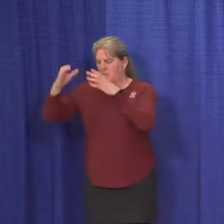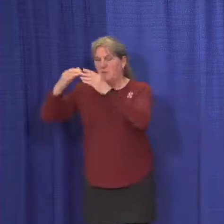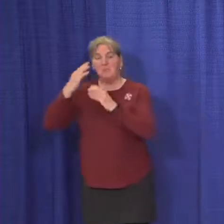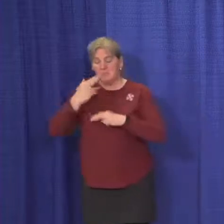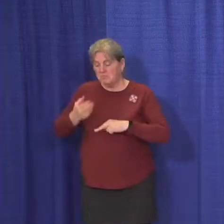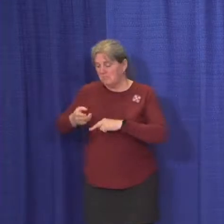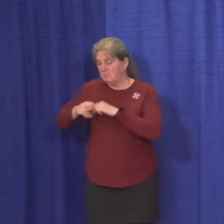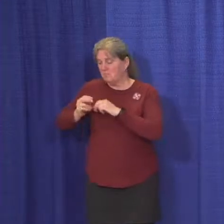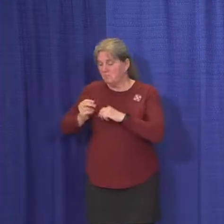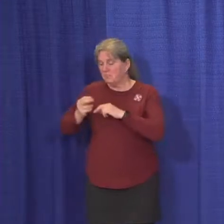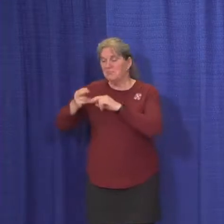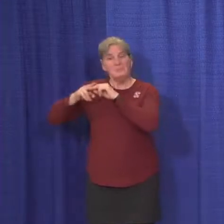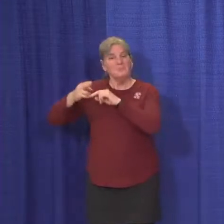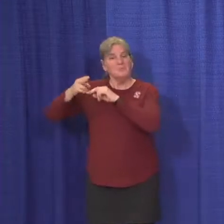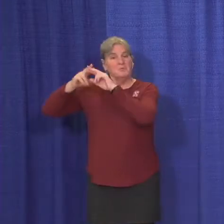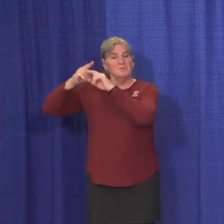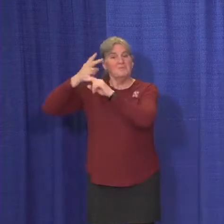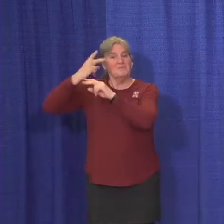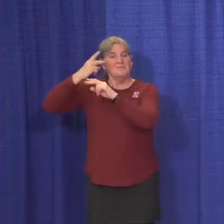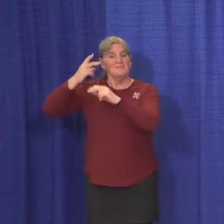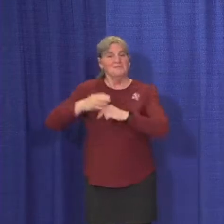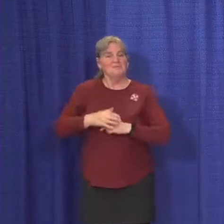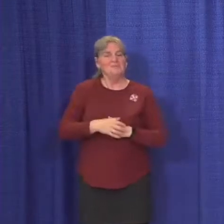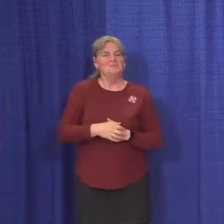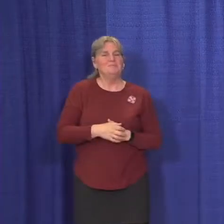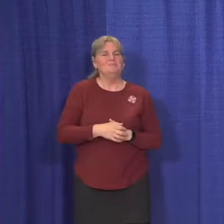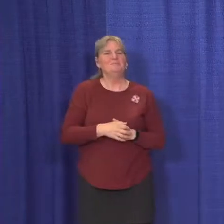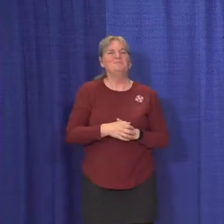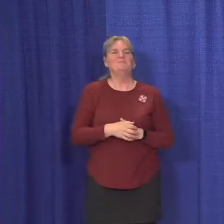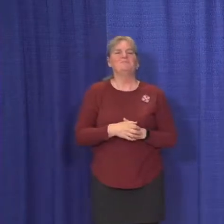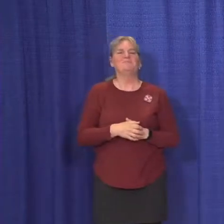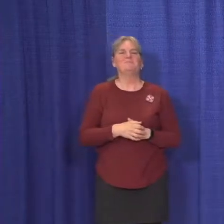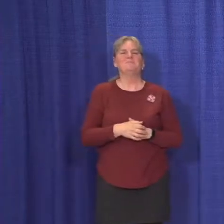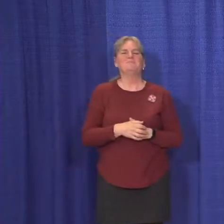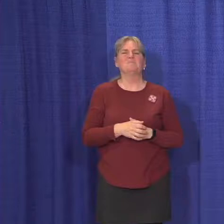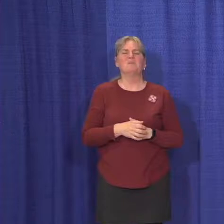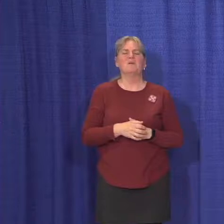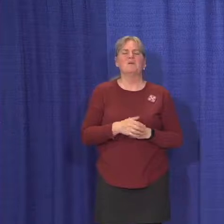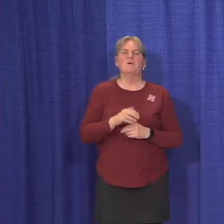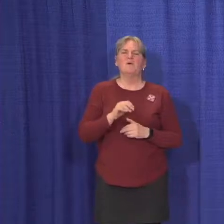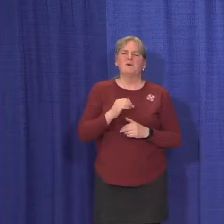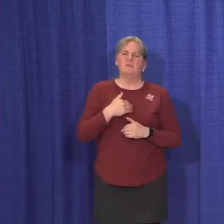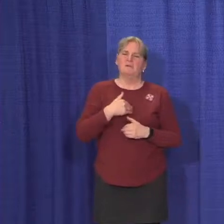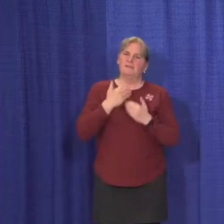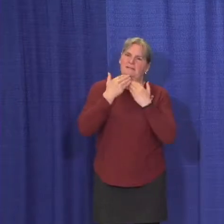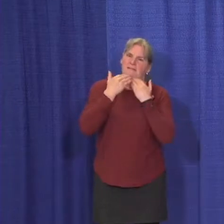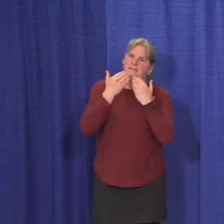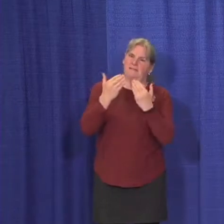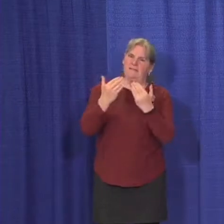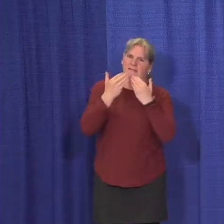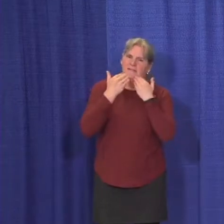climb. I also need to give my heartfelt